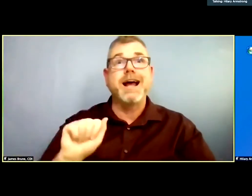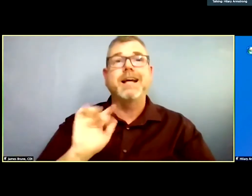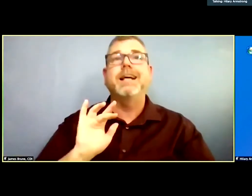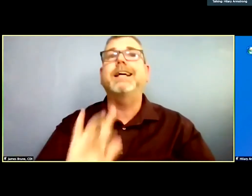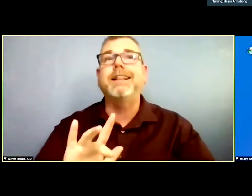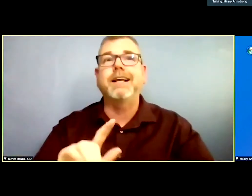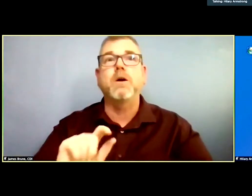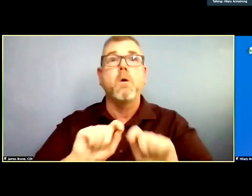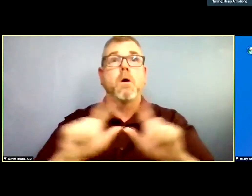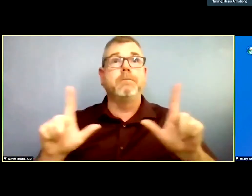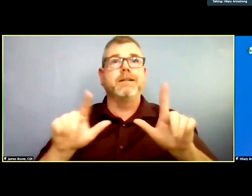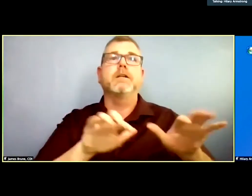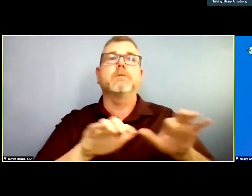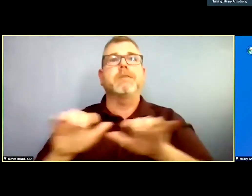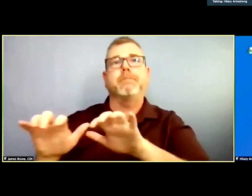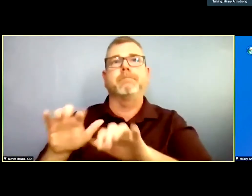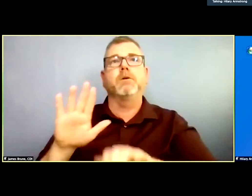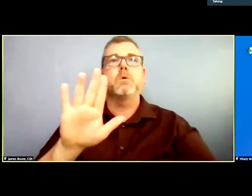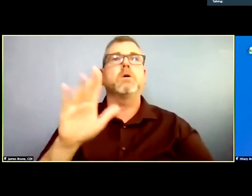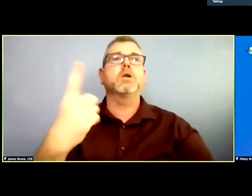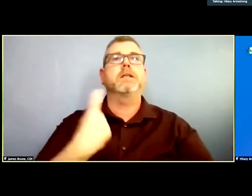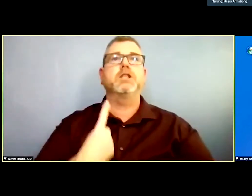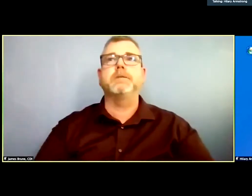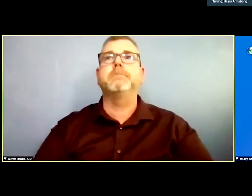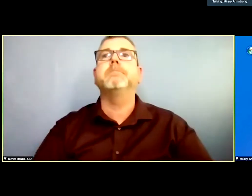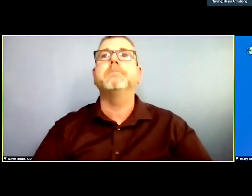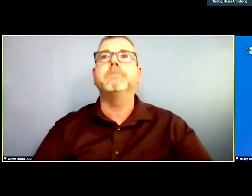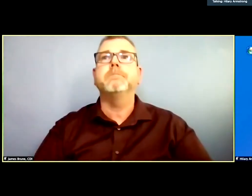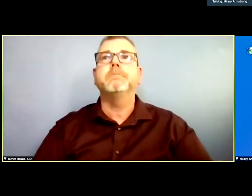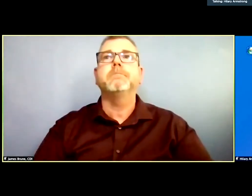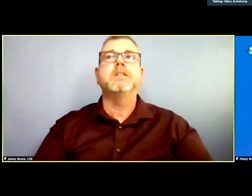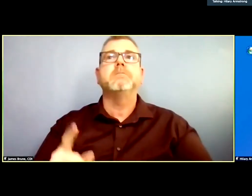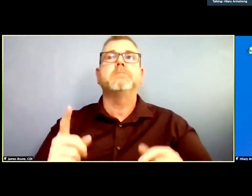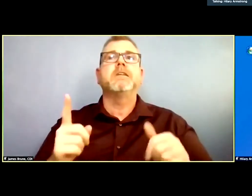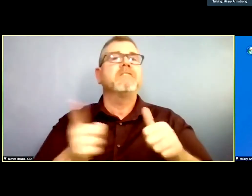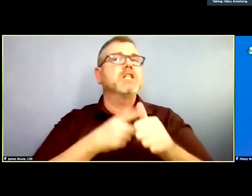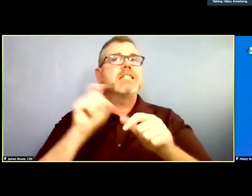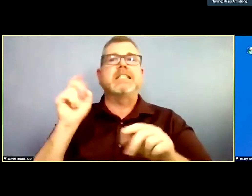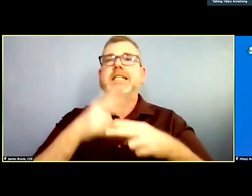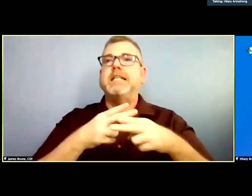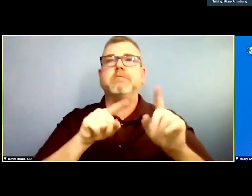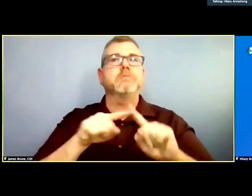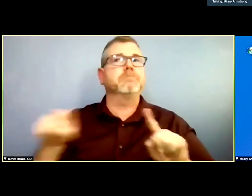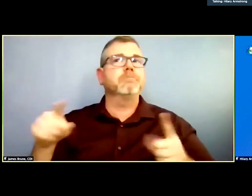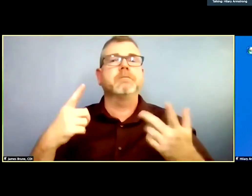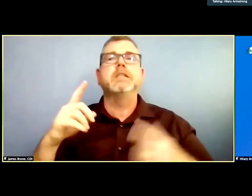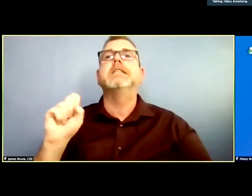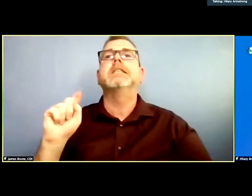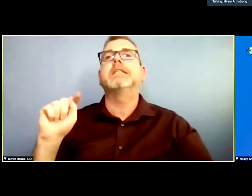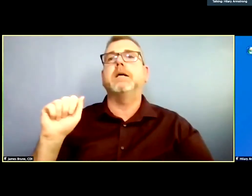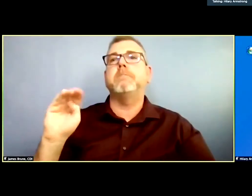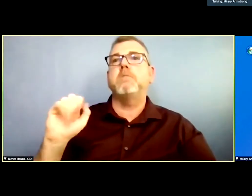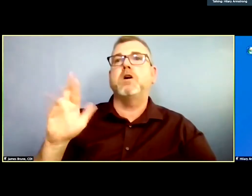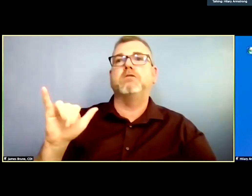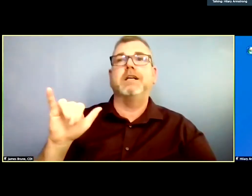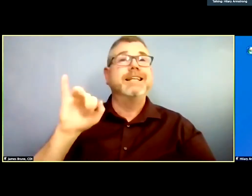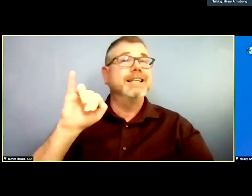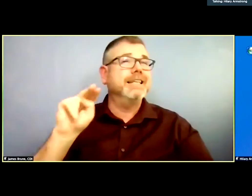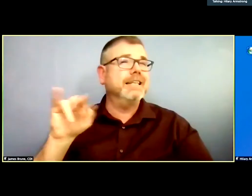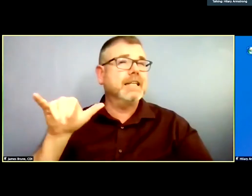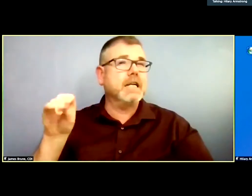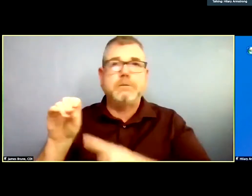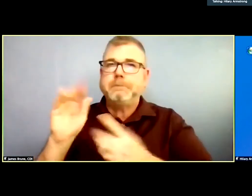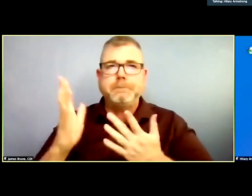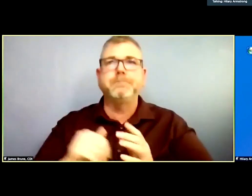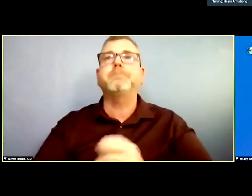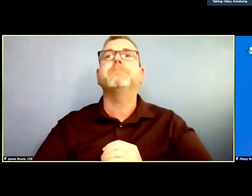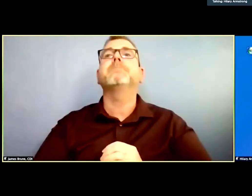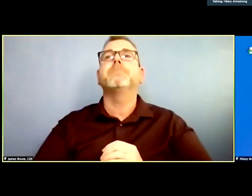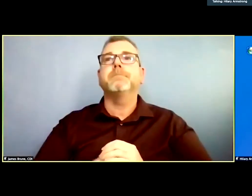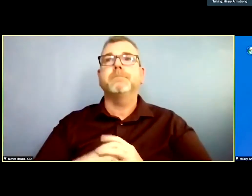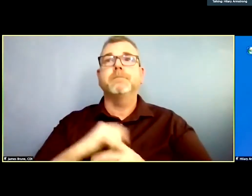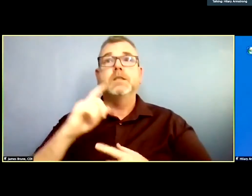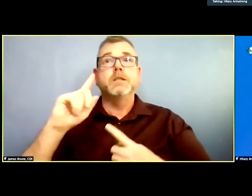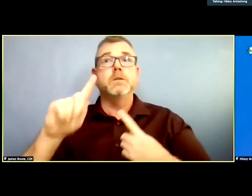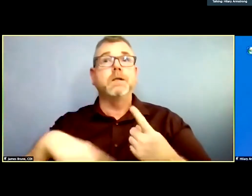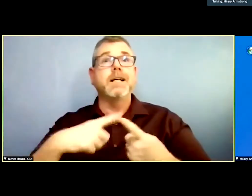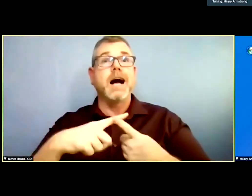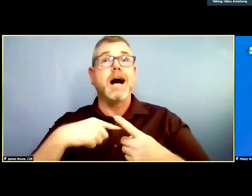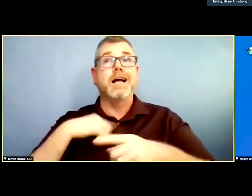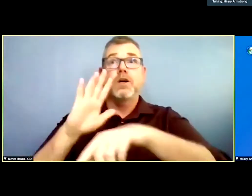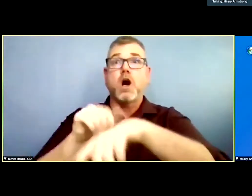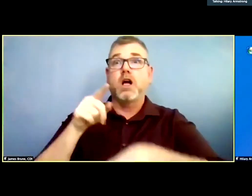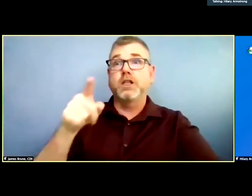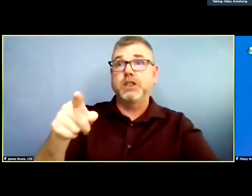Tamara Amino from um. And when you um when i call on you, please also state your um state your name